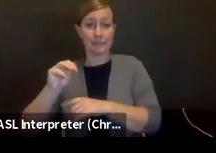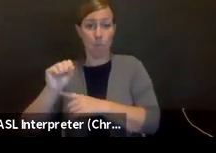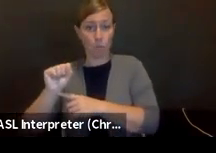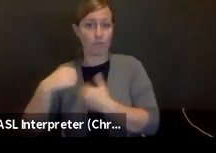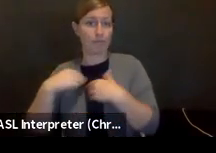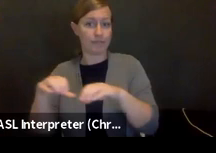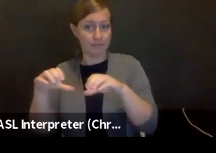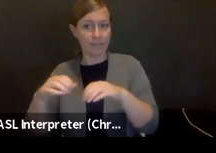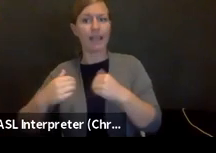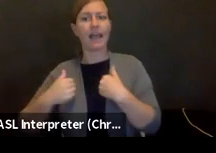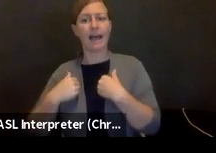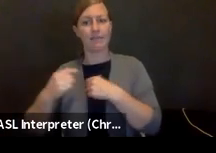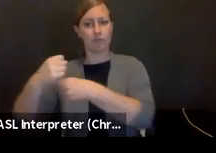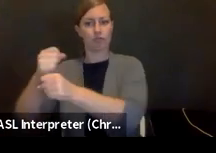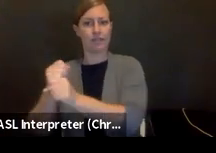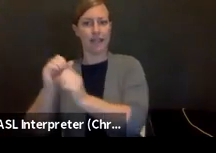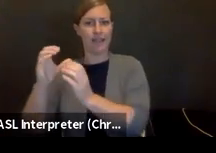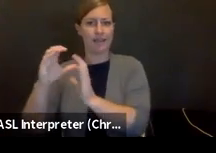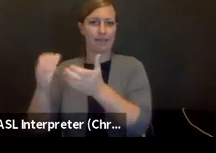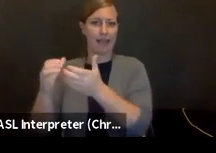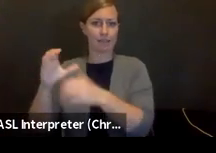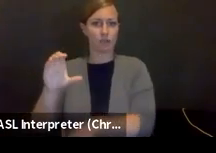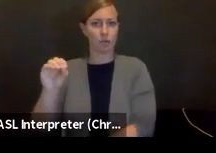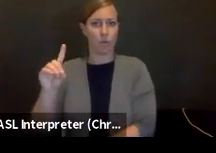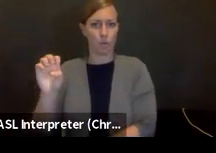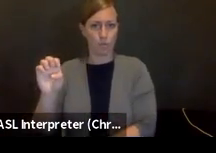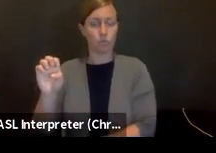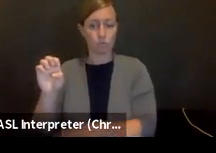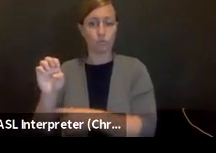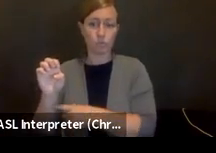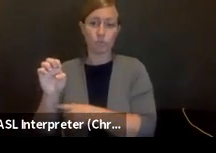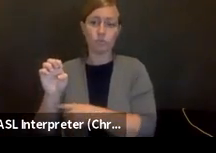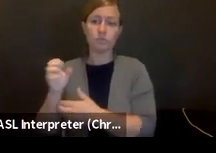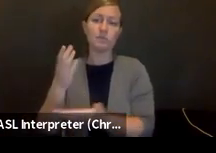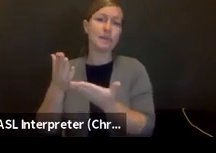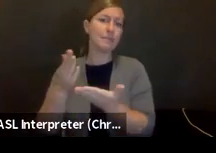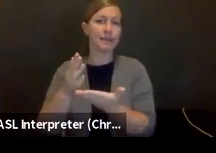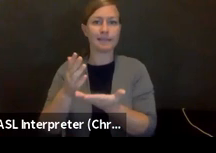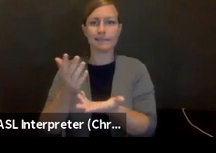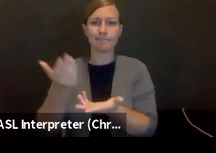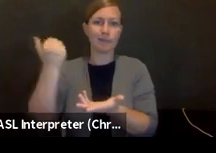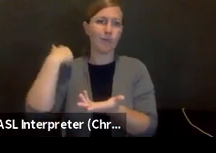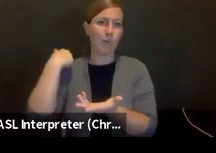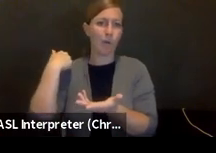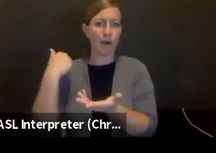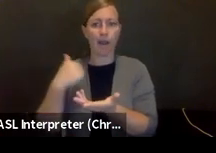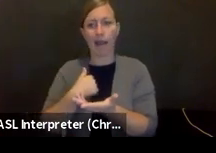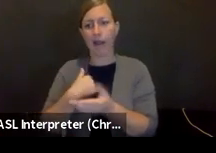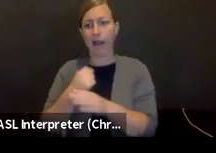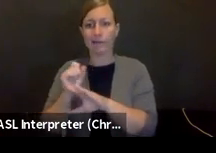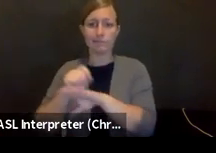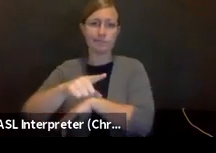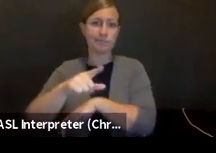ESD 189 - Amy Colburn: So I maybe in the past I've just kind of sent them to I want to overview dashboard.